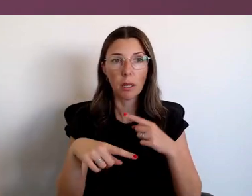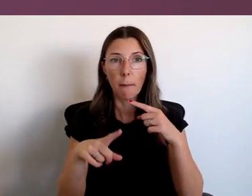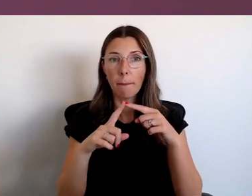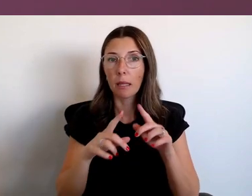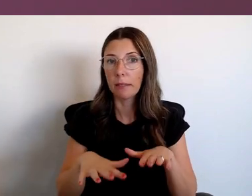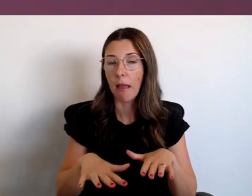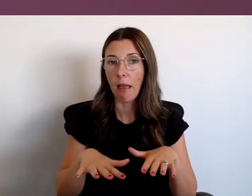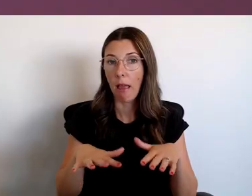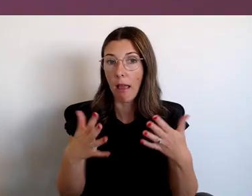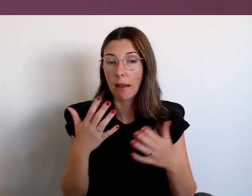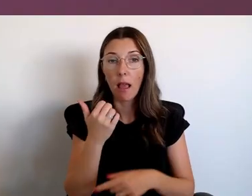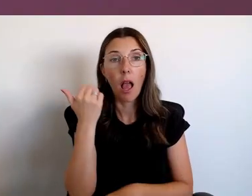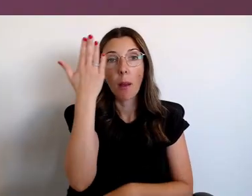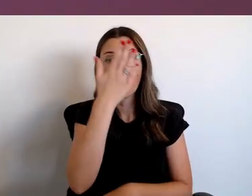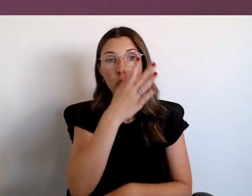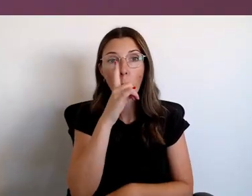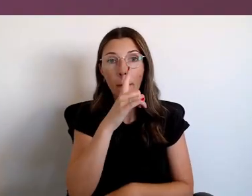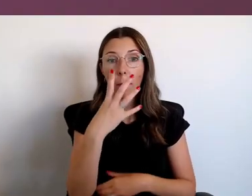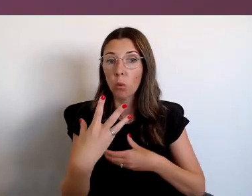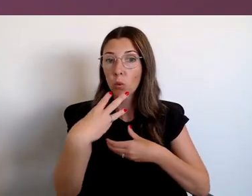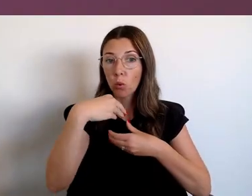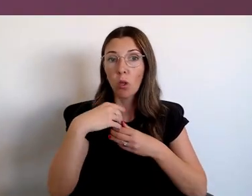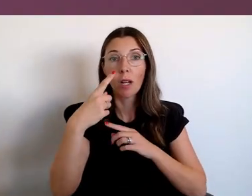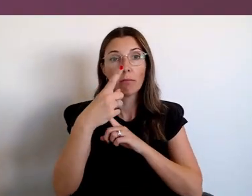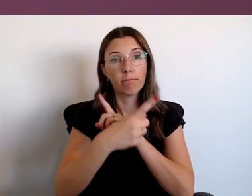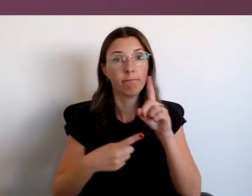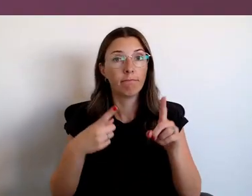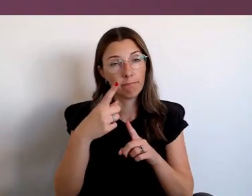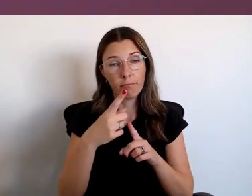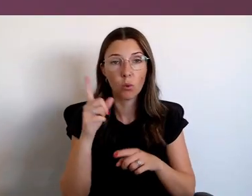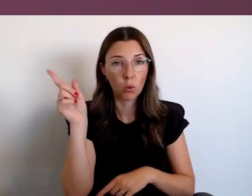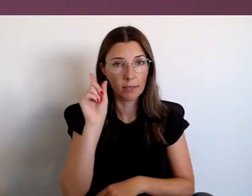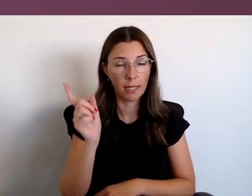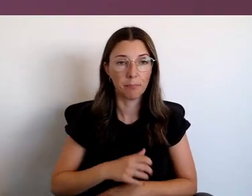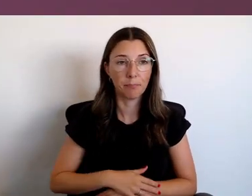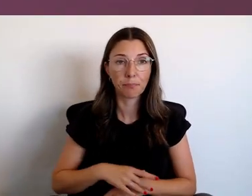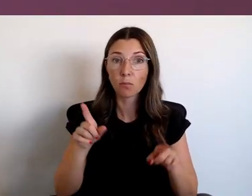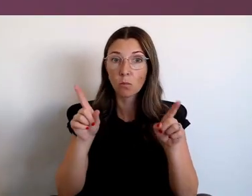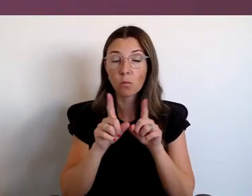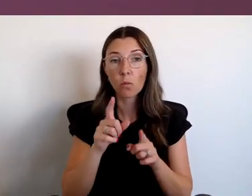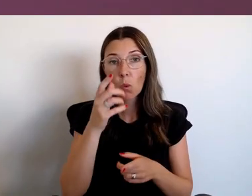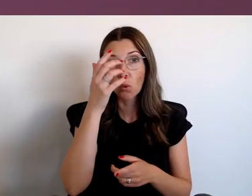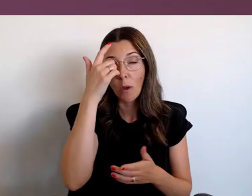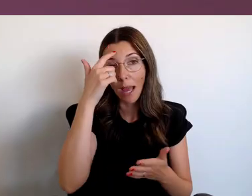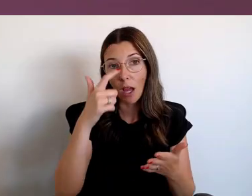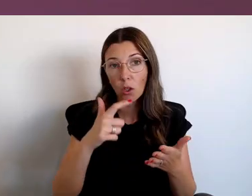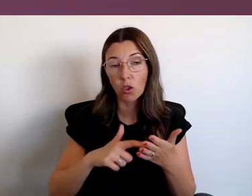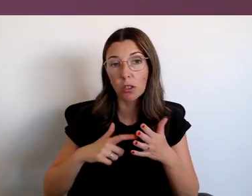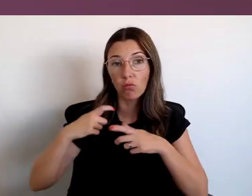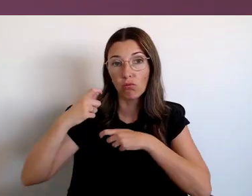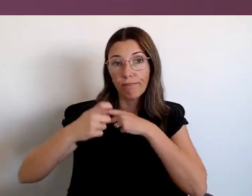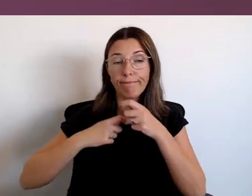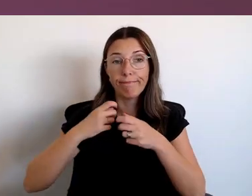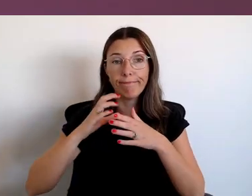and to any Aboriginal people joining us today. I also respectfully acknowledge the Traditional Custodians of